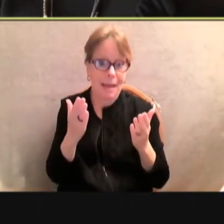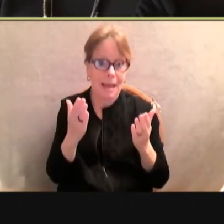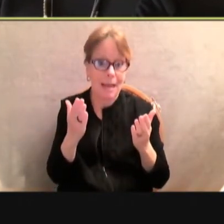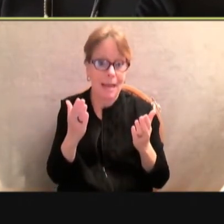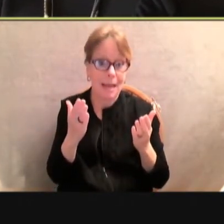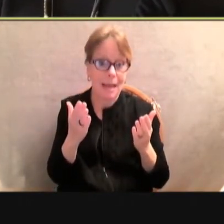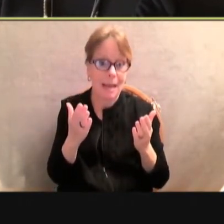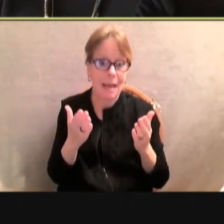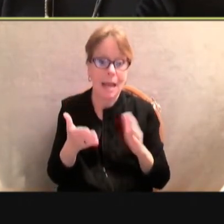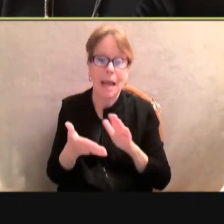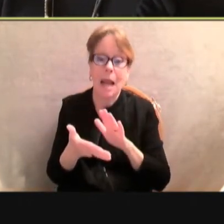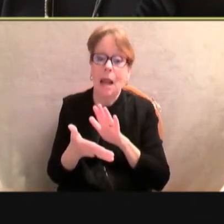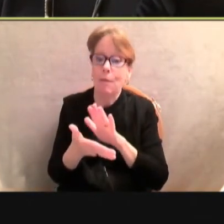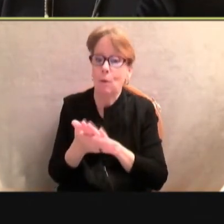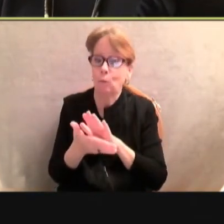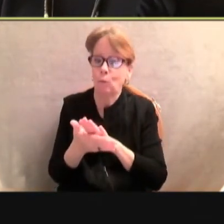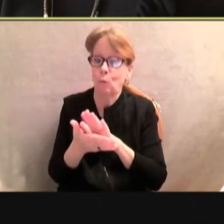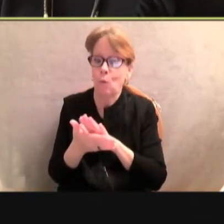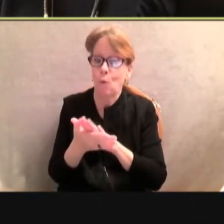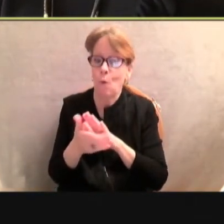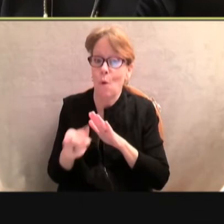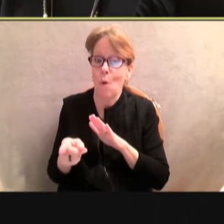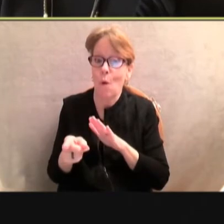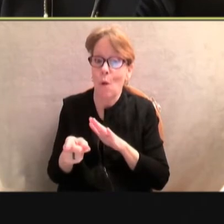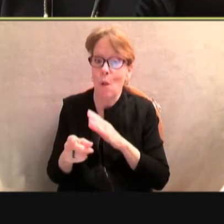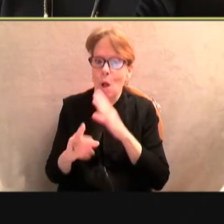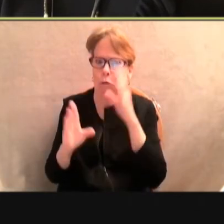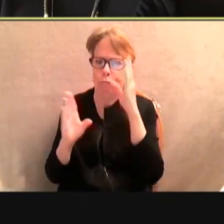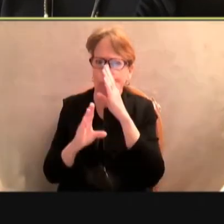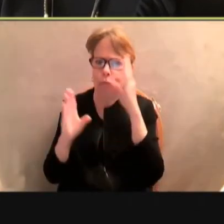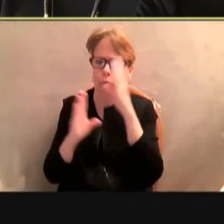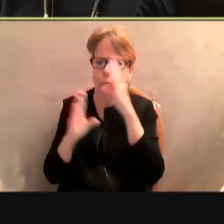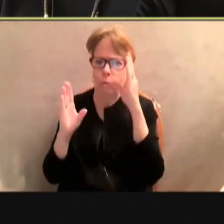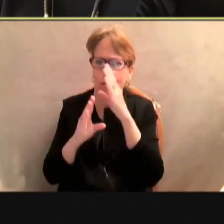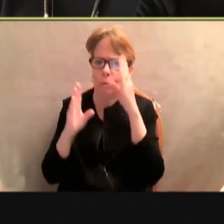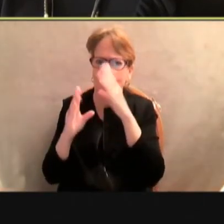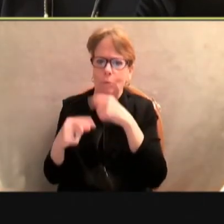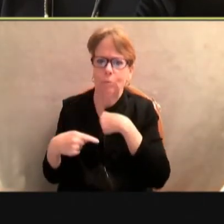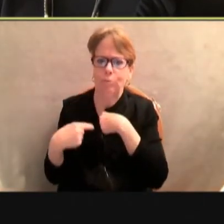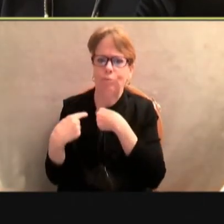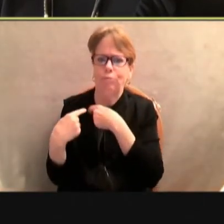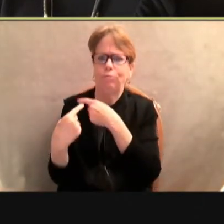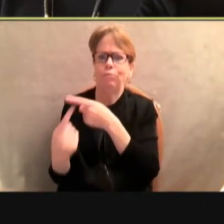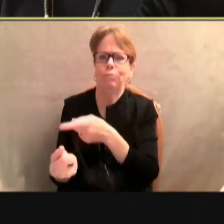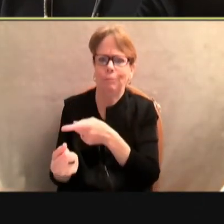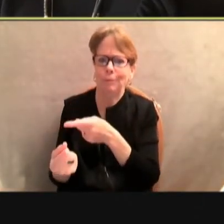it's a federal agency or the federal government is asking them to make things right, then